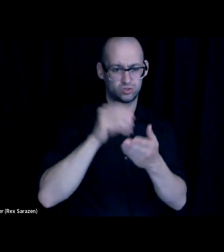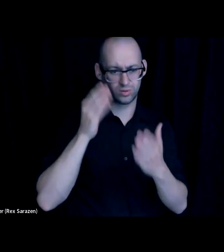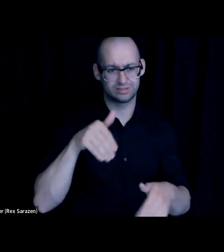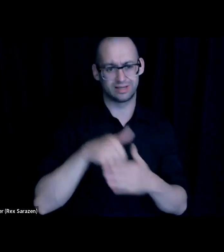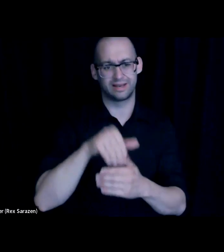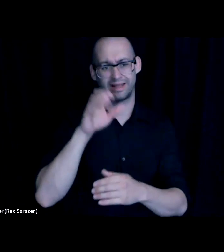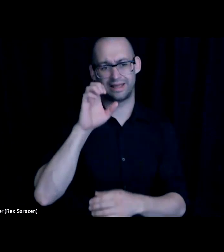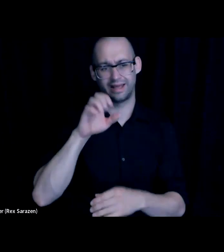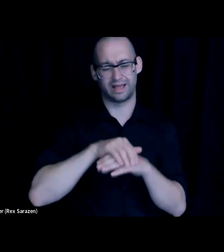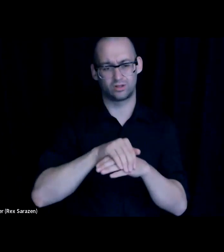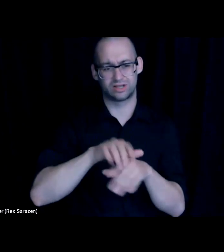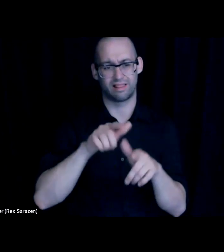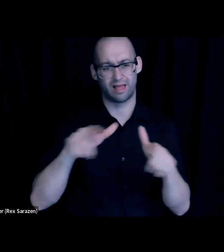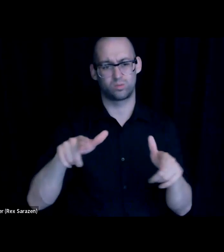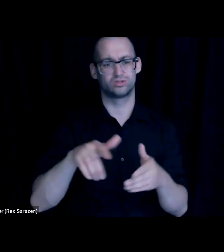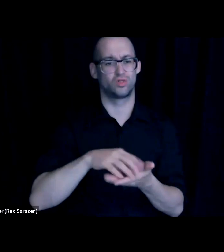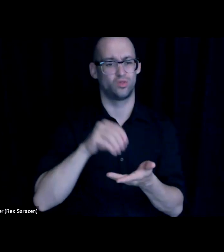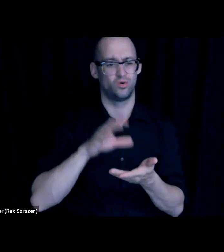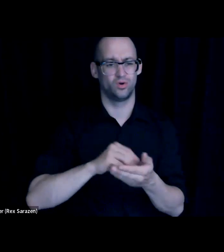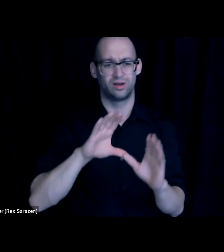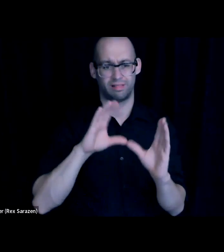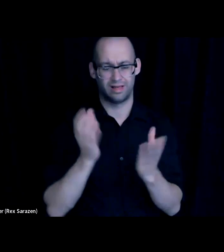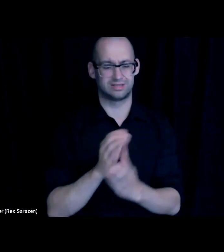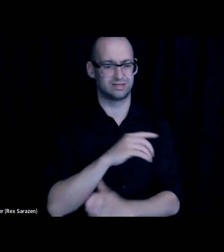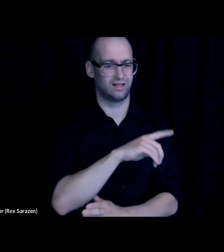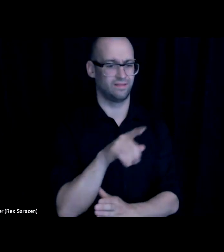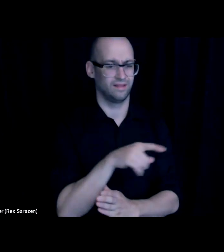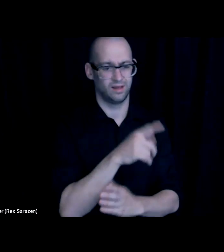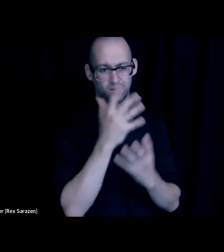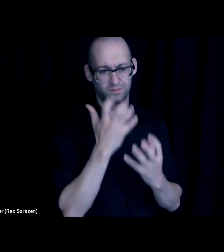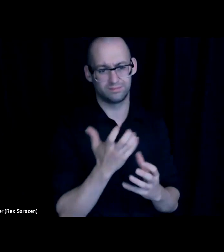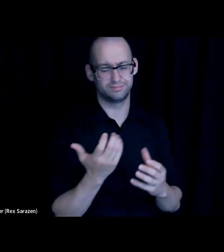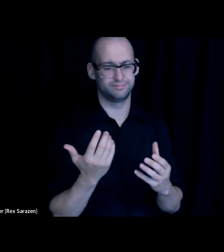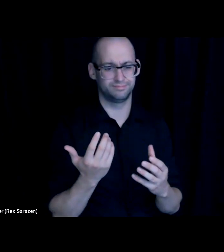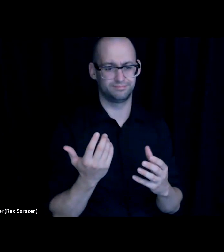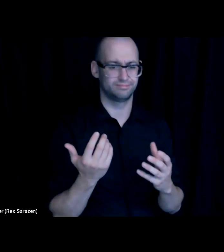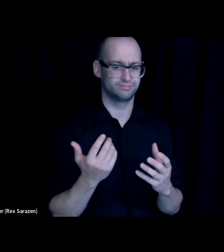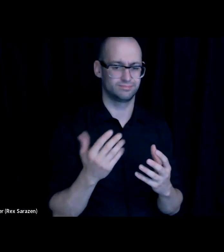learner classes. They, you know we want them to be a pro acidic man, a member, right? So